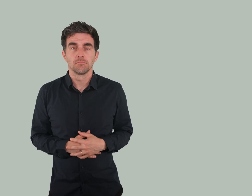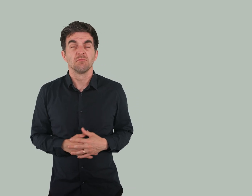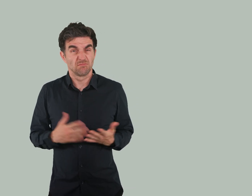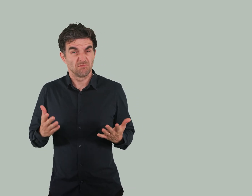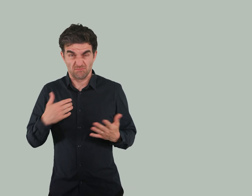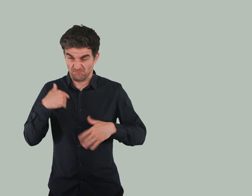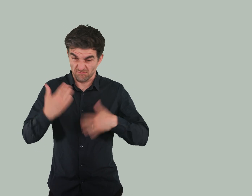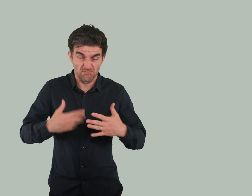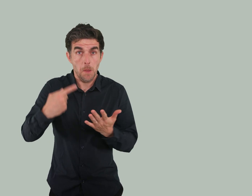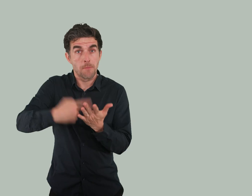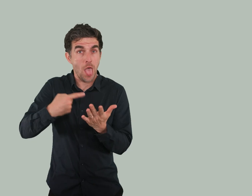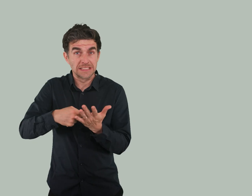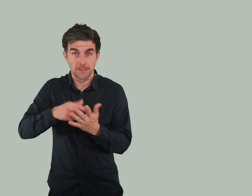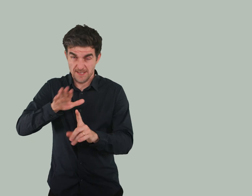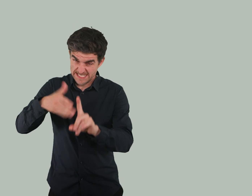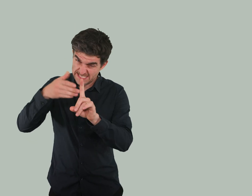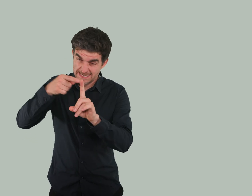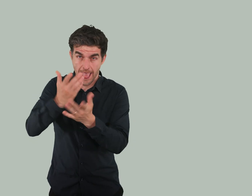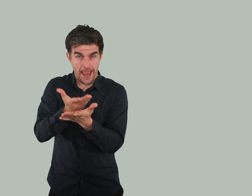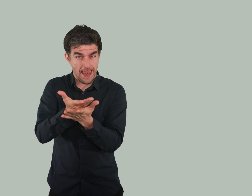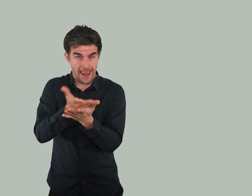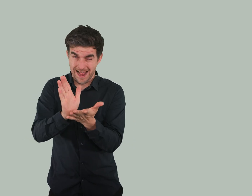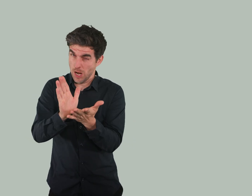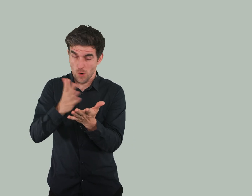230. The policy implication is clear.